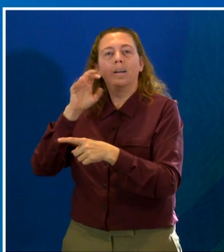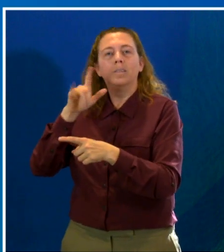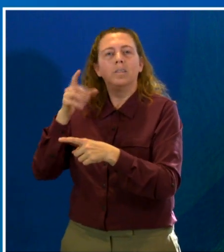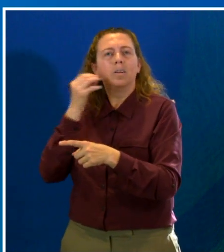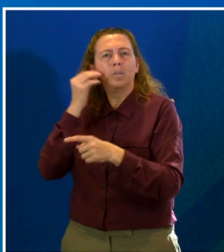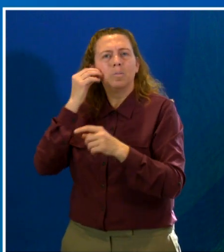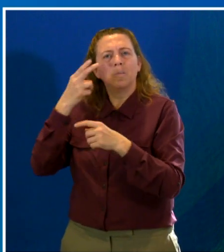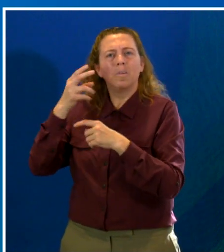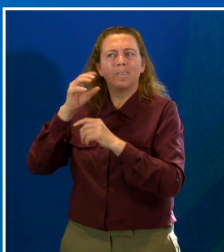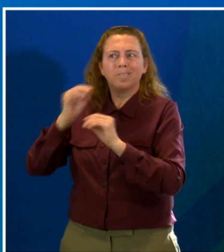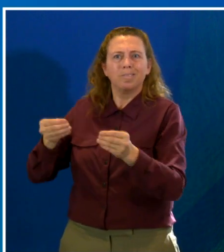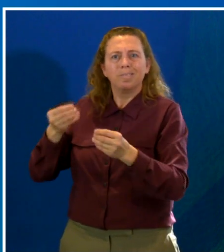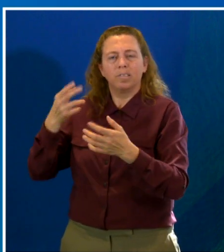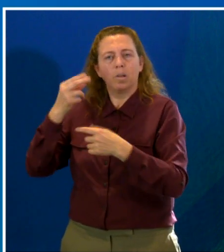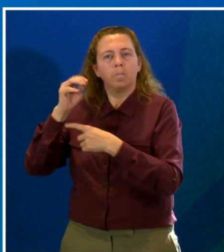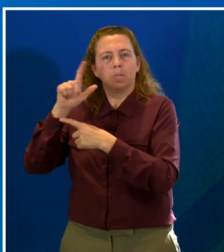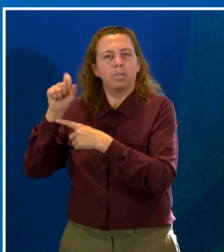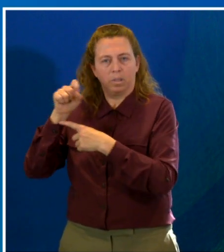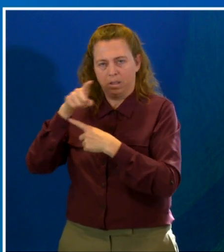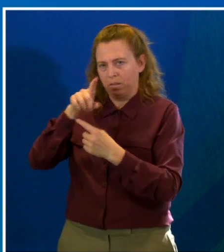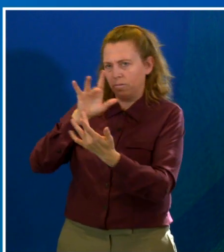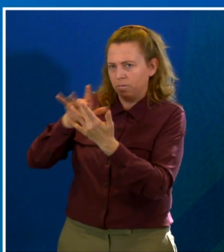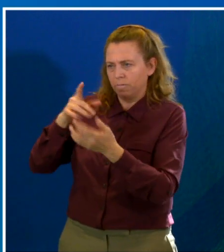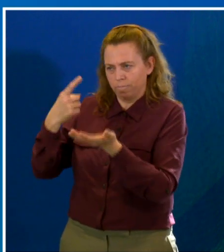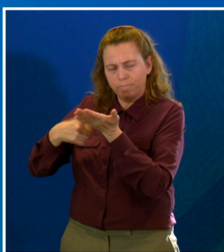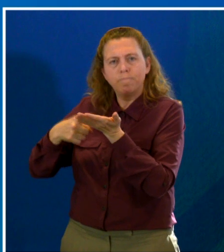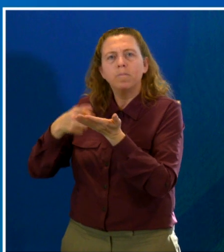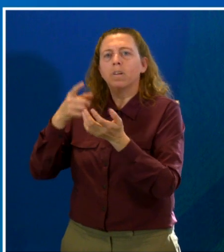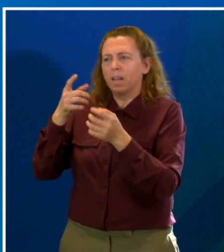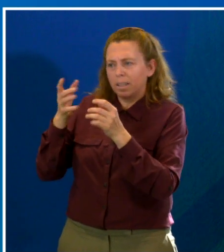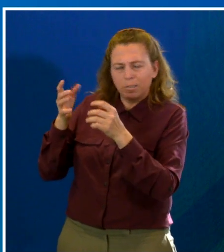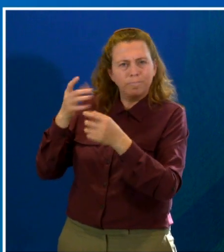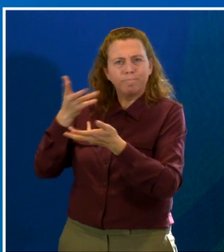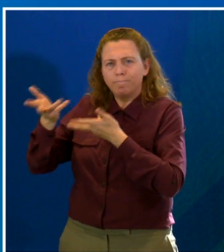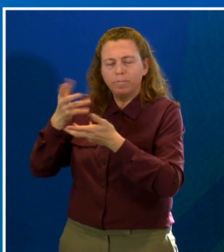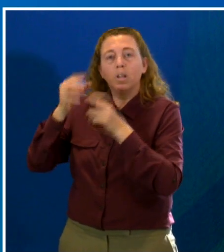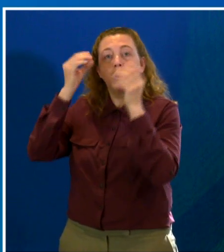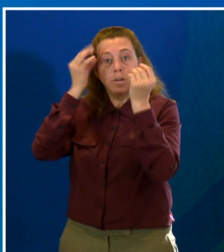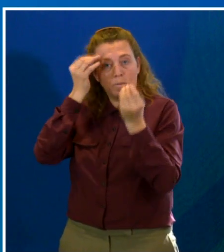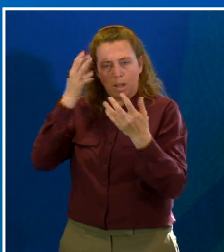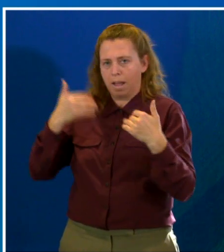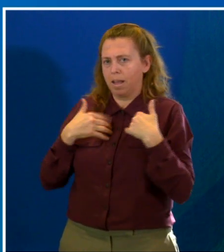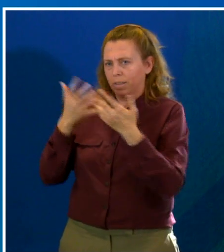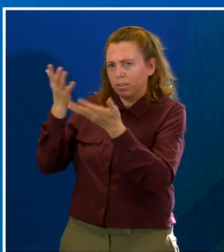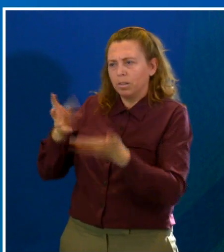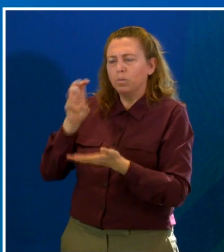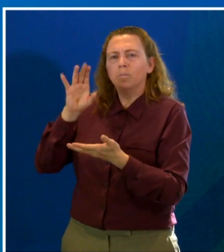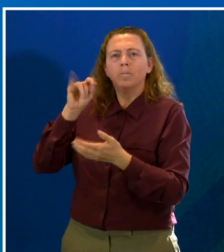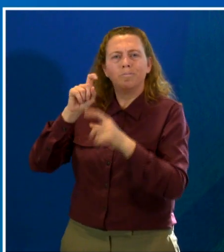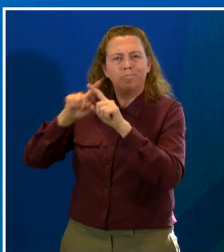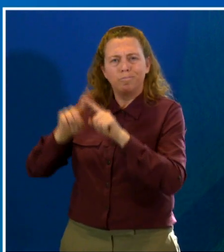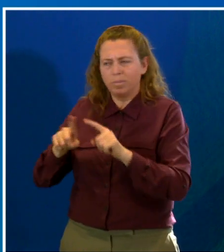documents for federal assistance. For those who do not have access to the internet or prefer to